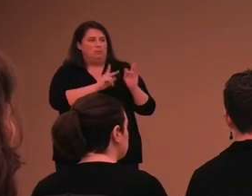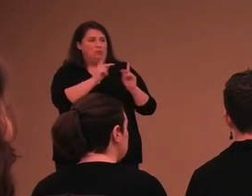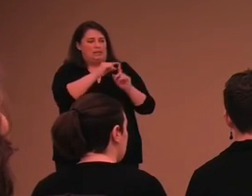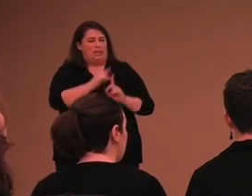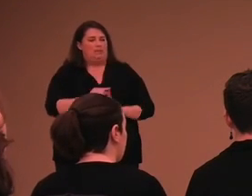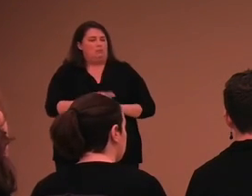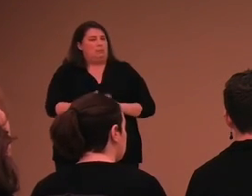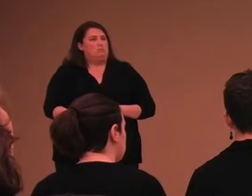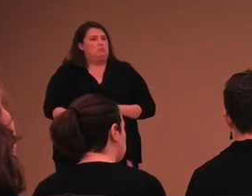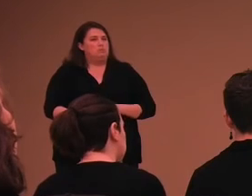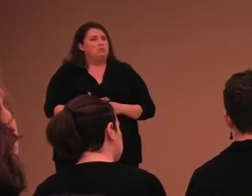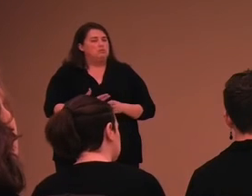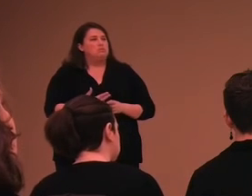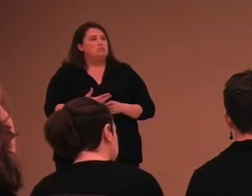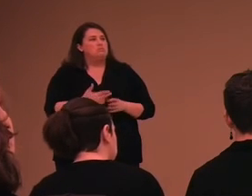asking for their support and seeing if that would be